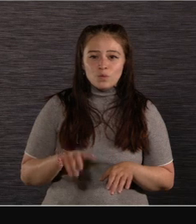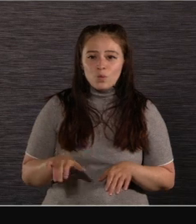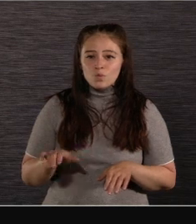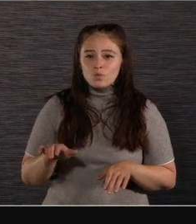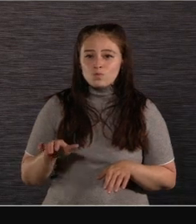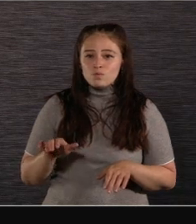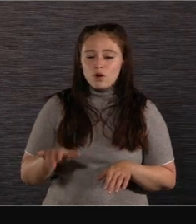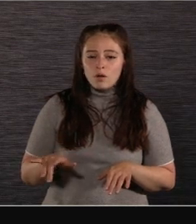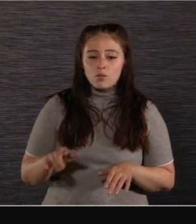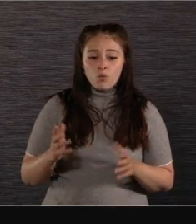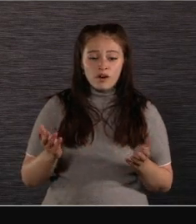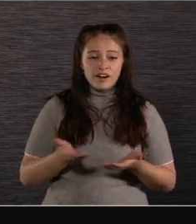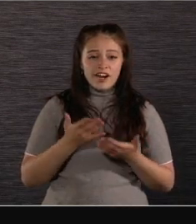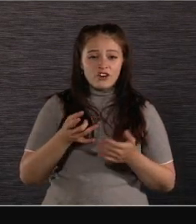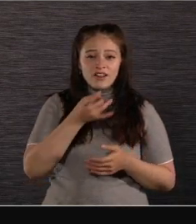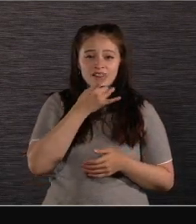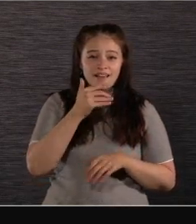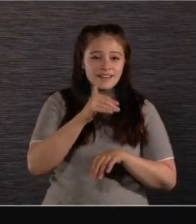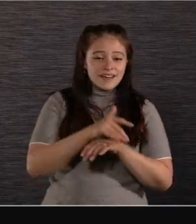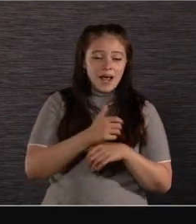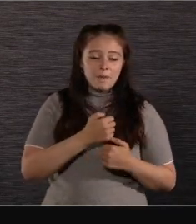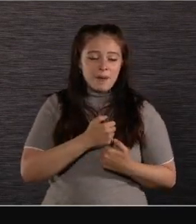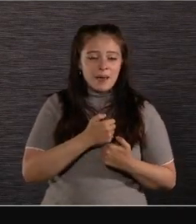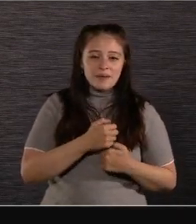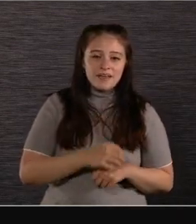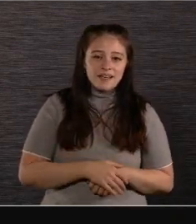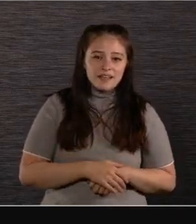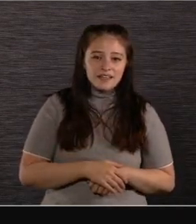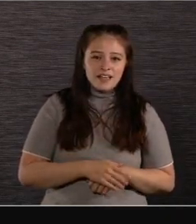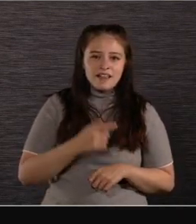We’re here to Light the Night baby! Let’s give her a go!